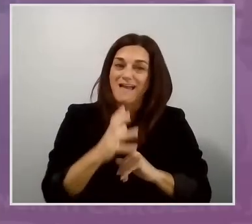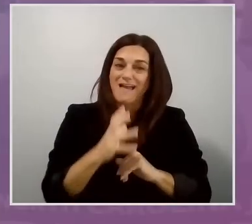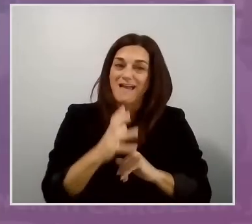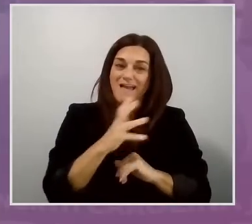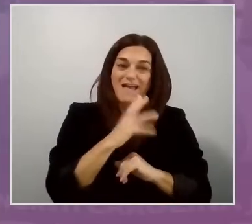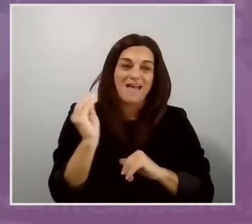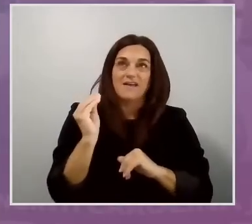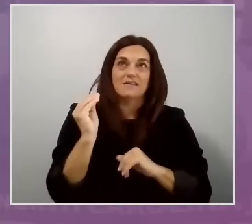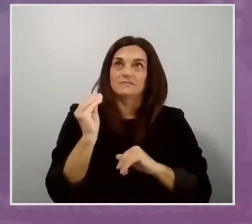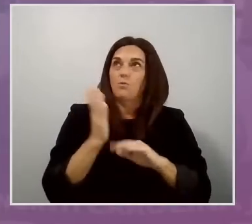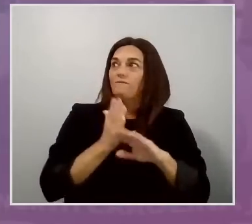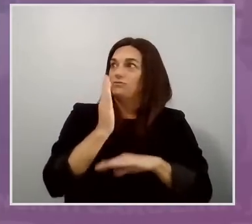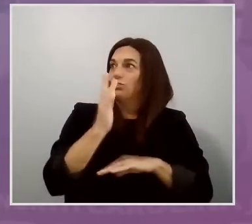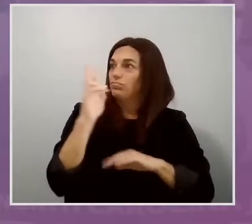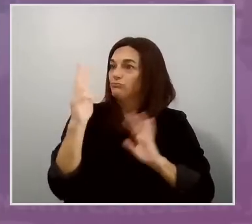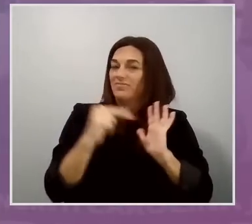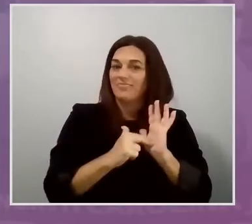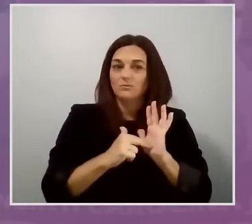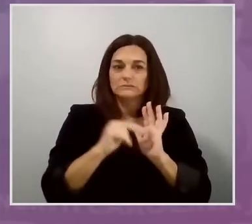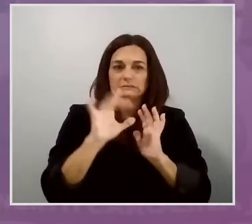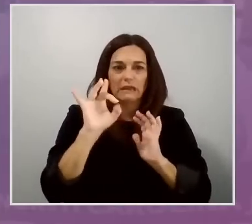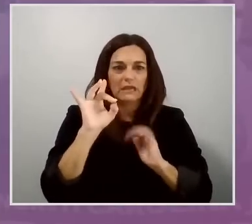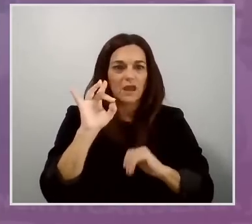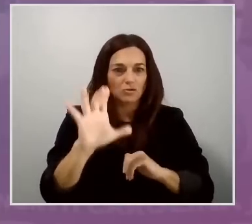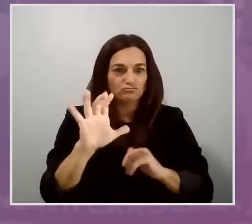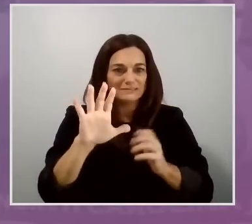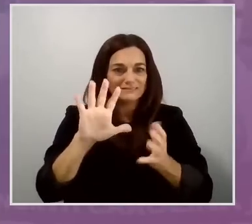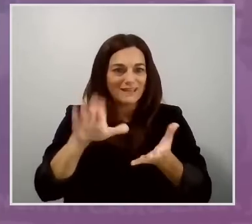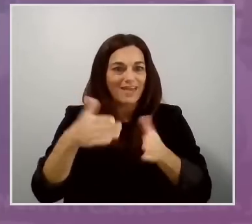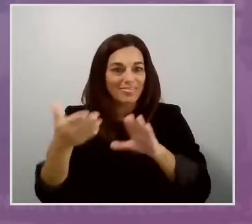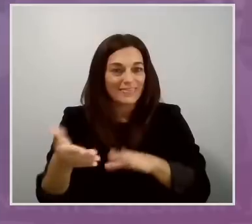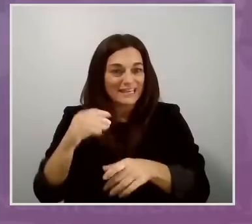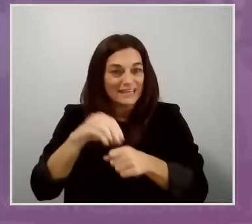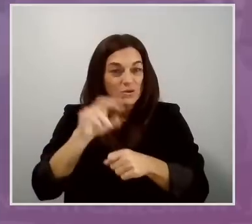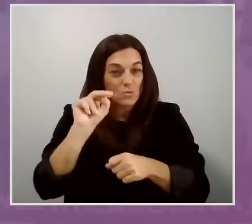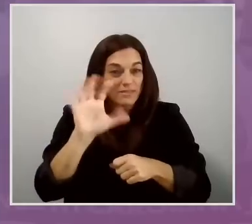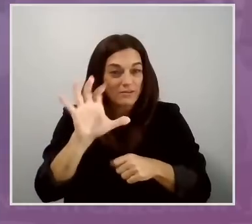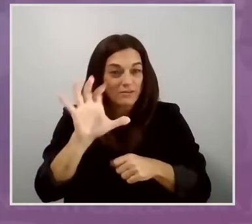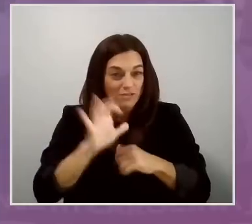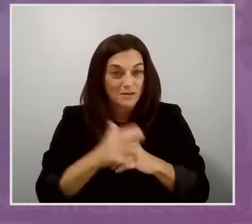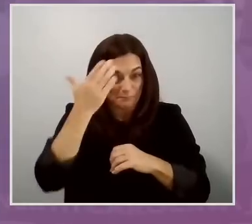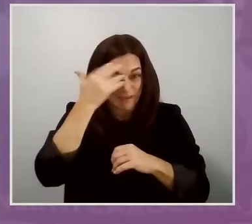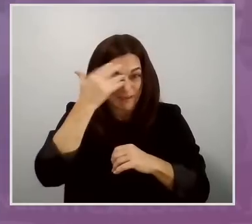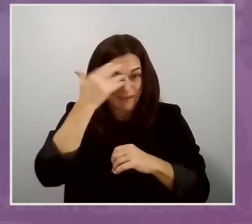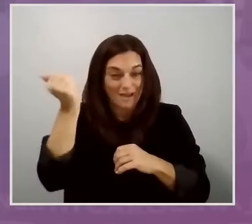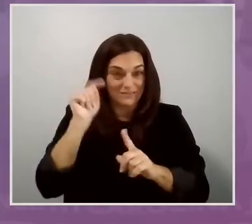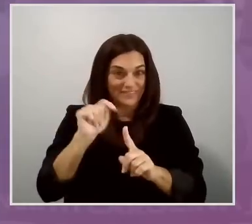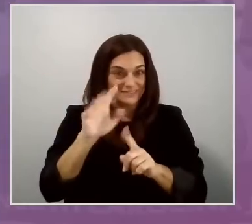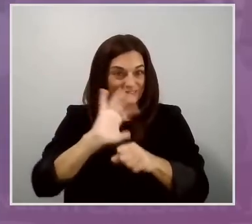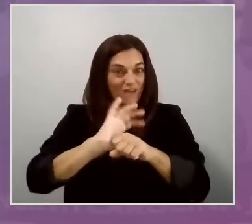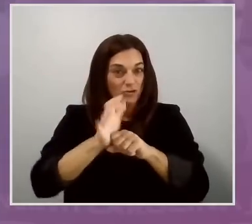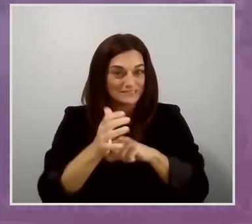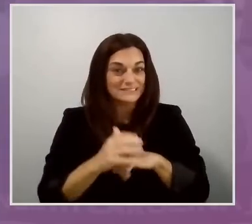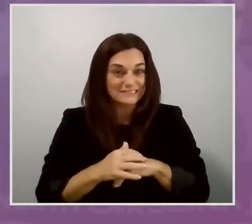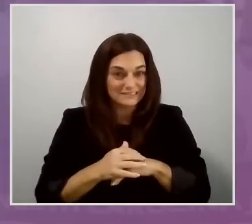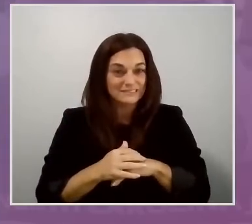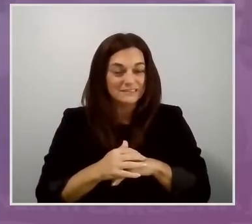HAVE BEEN OVER 236,000 CASES.